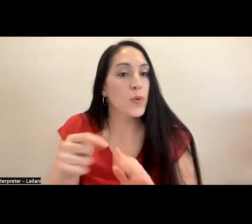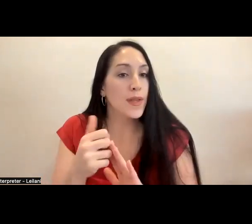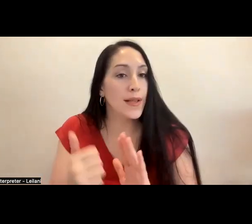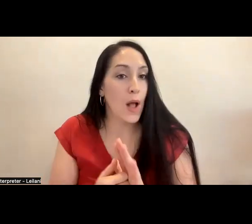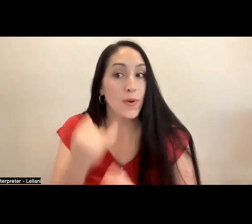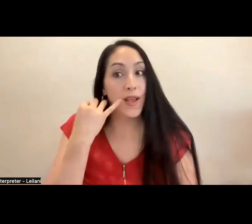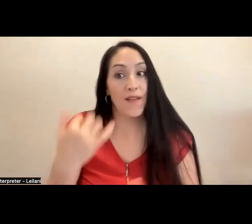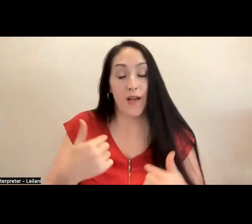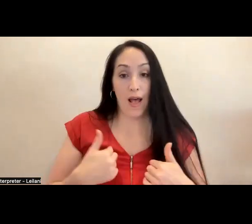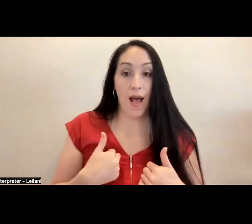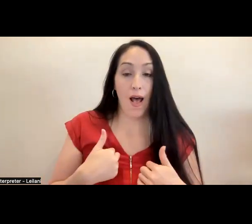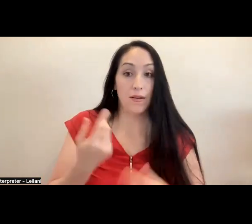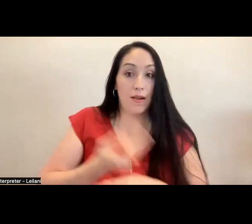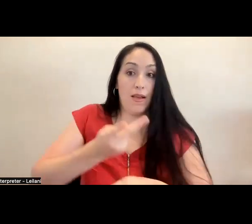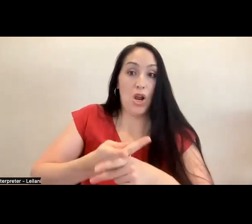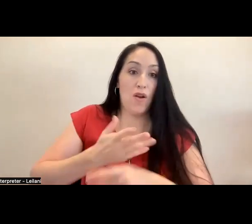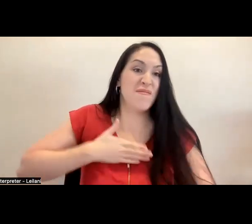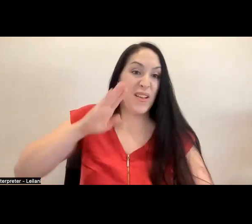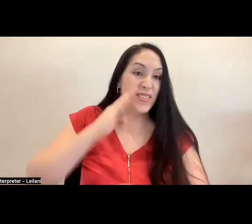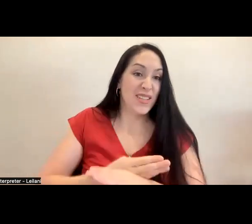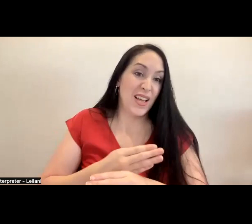caretaker. 12:01:18 He does not have the mental capacity